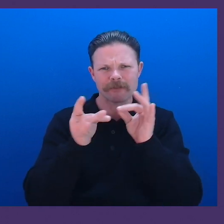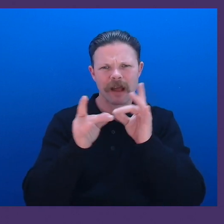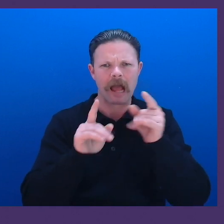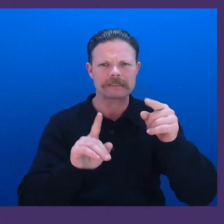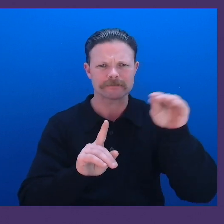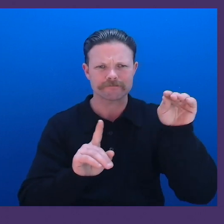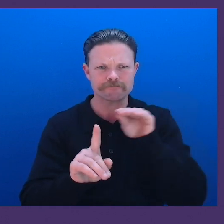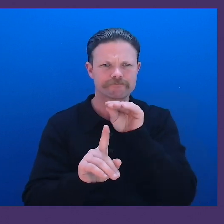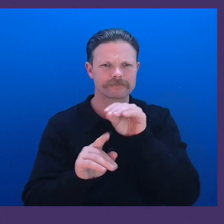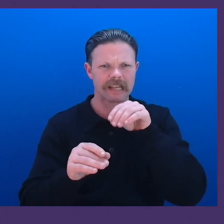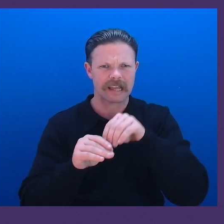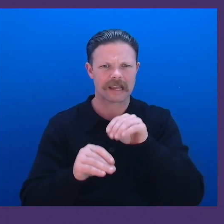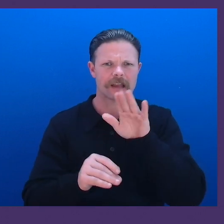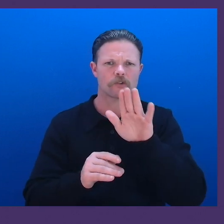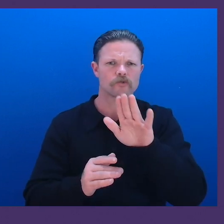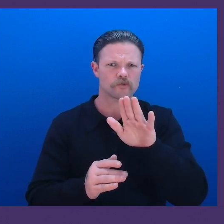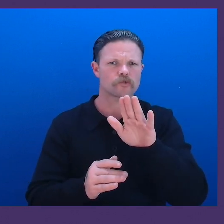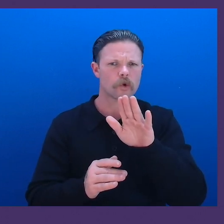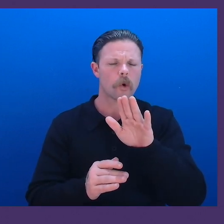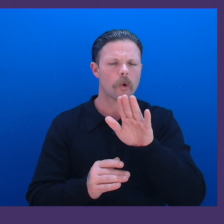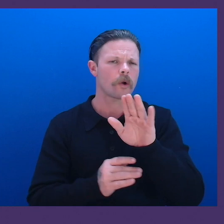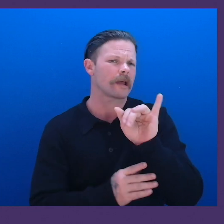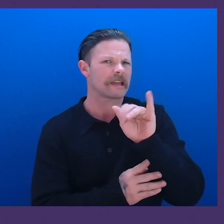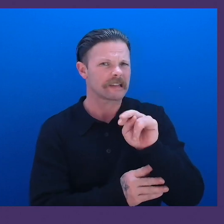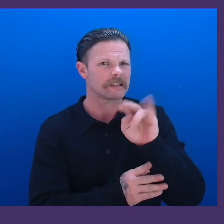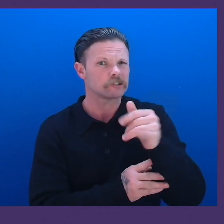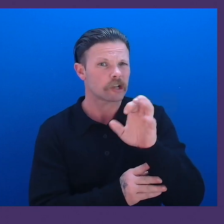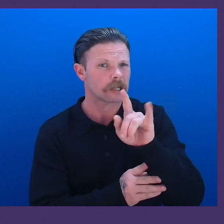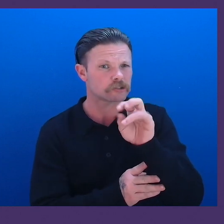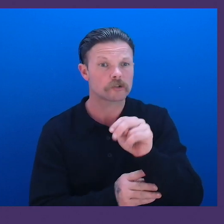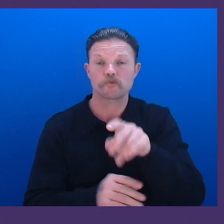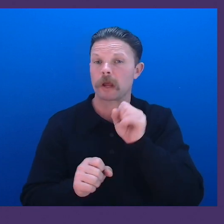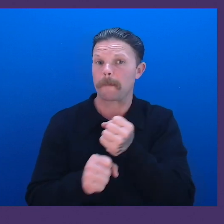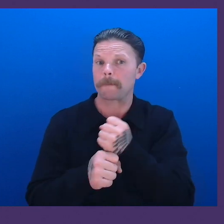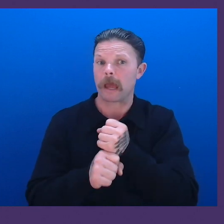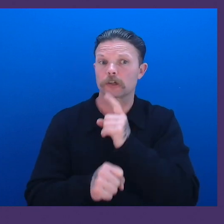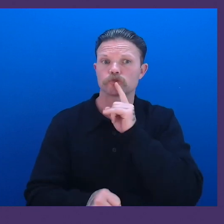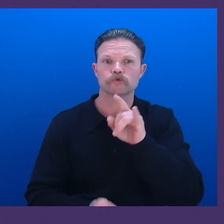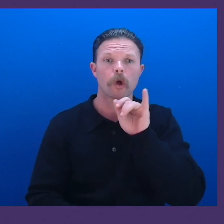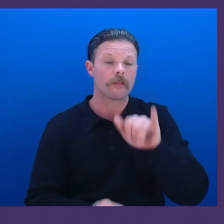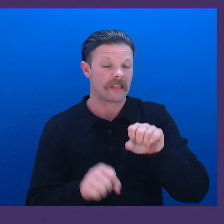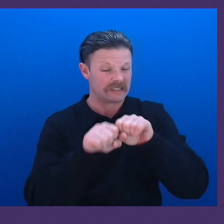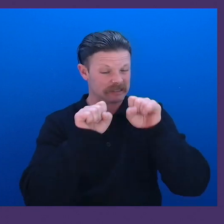You can also ensure that your system is grounded in verified grounding sources that will help you